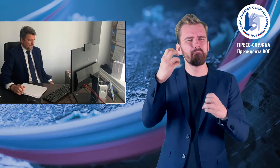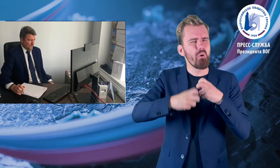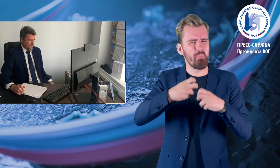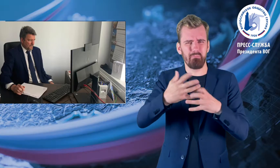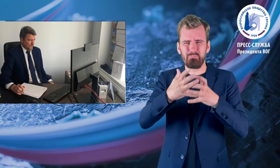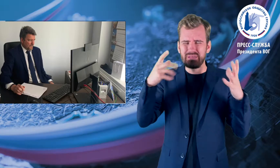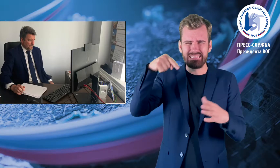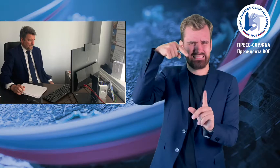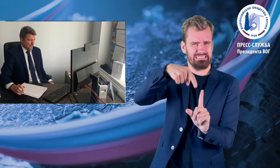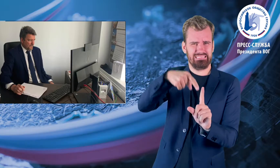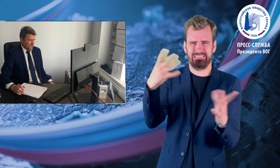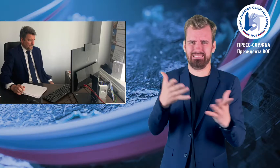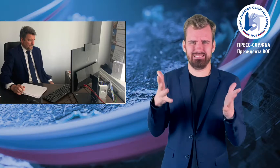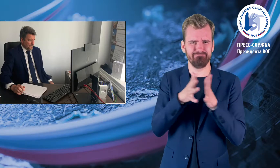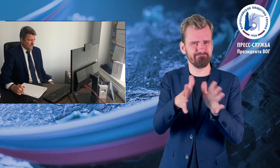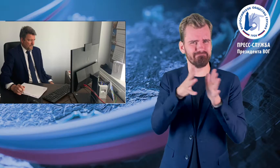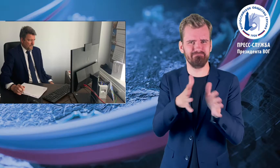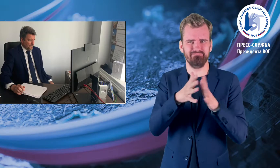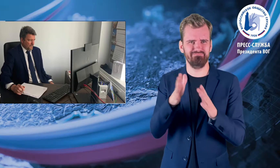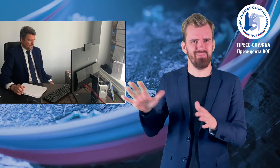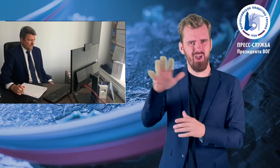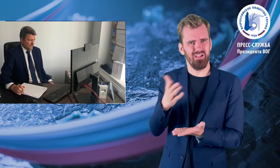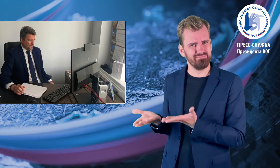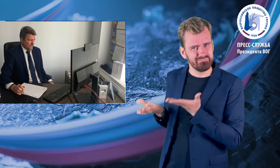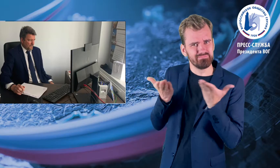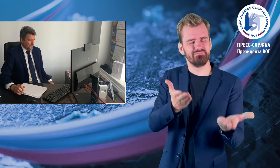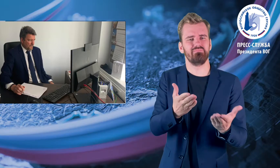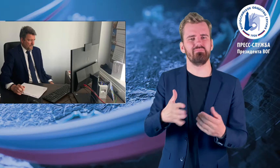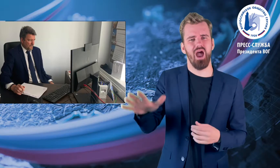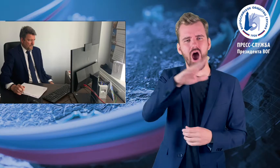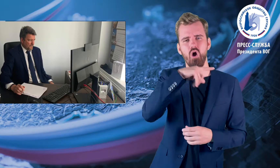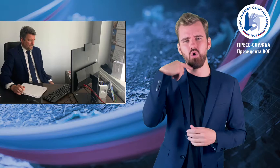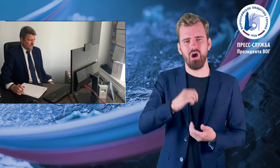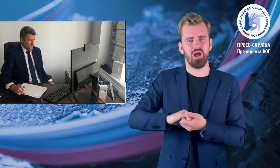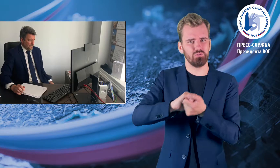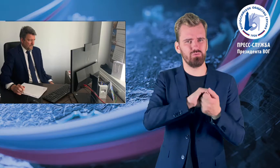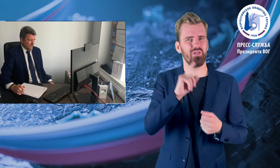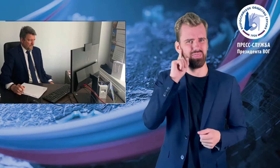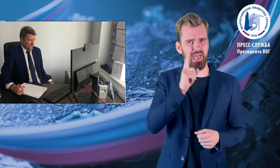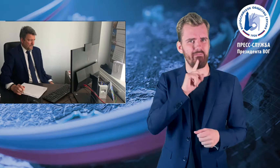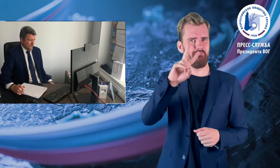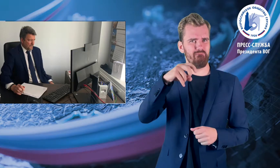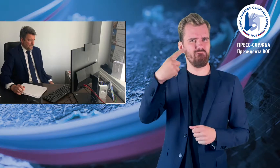of the problems raised by the All-Russian Society of the Deaf (VOG)